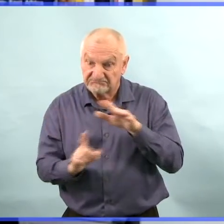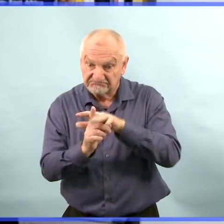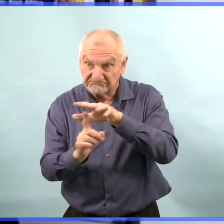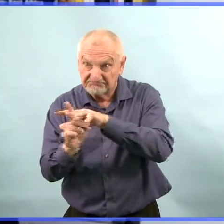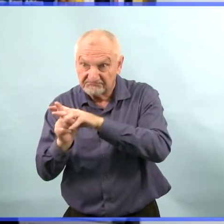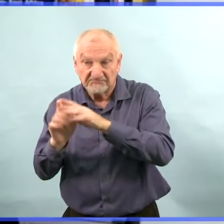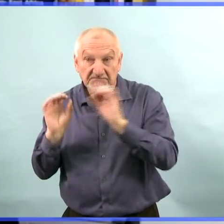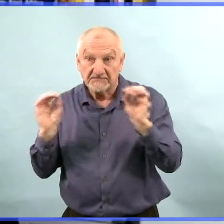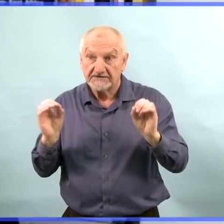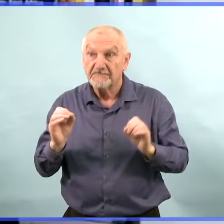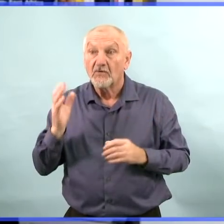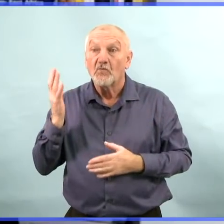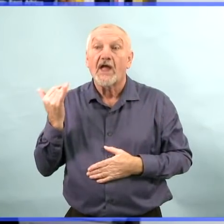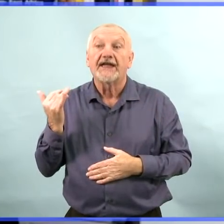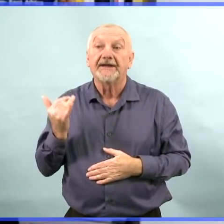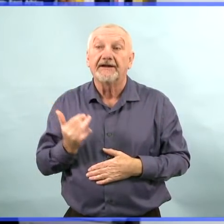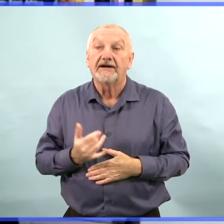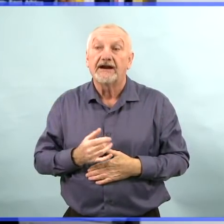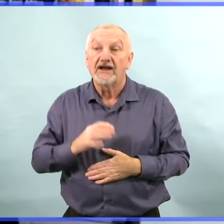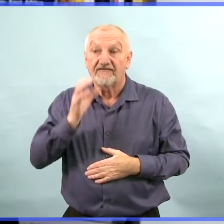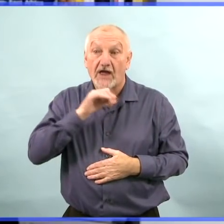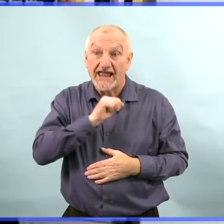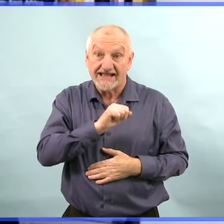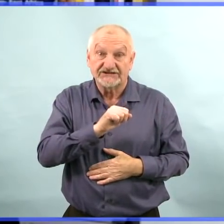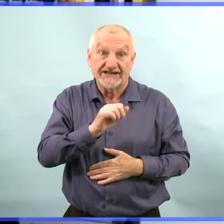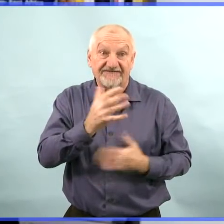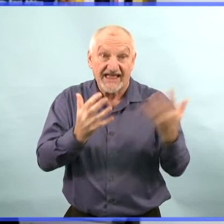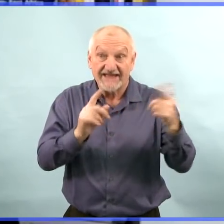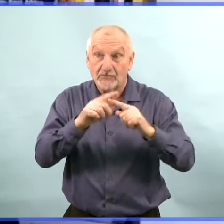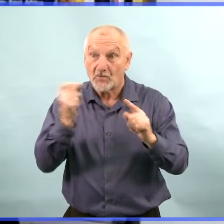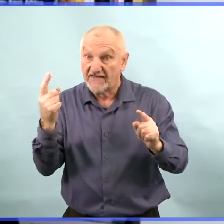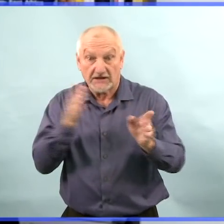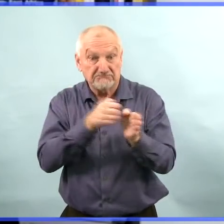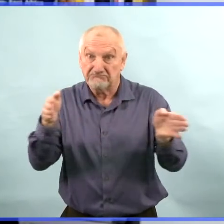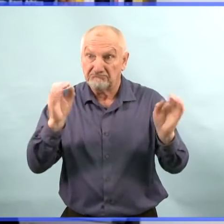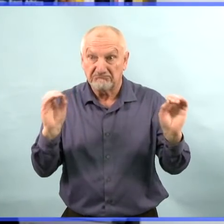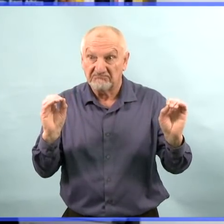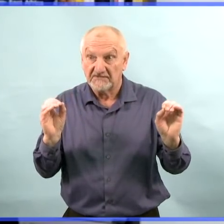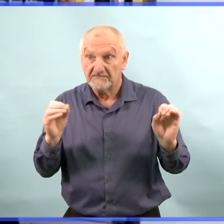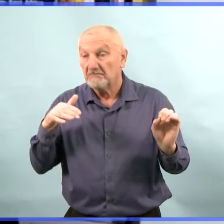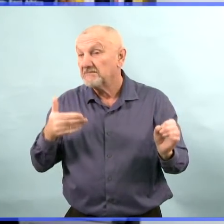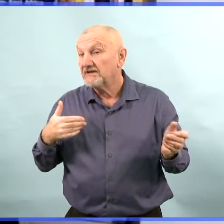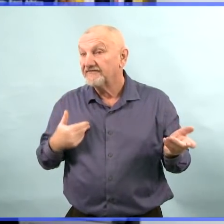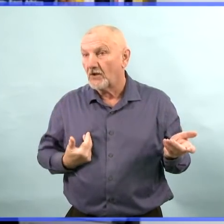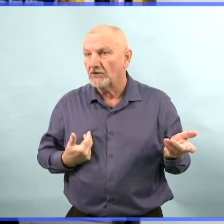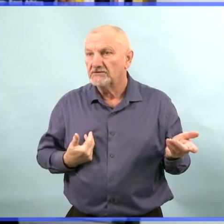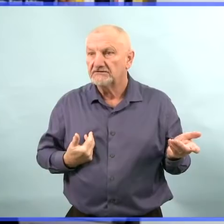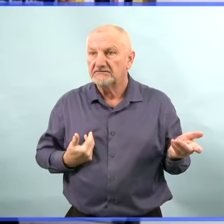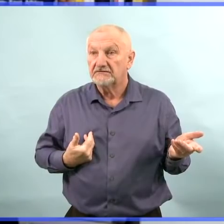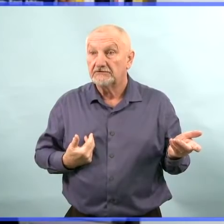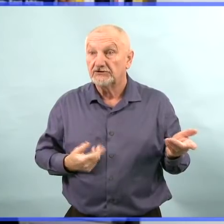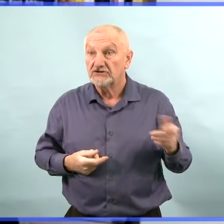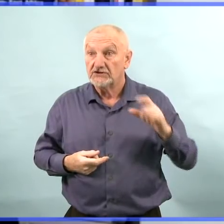dose it's one-third the dose that adolescents and adults get it may be something related to